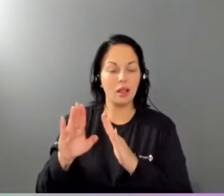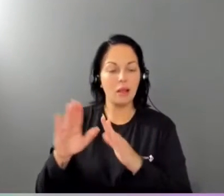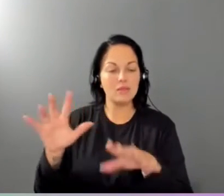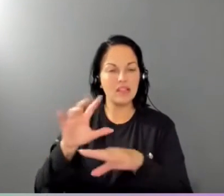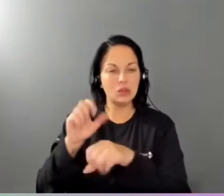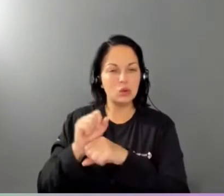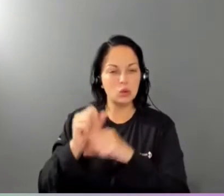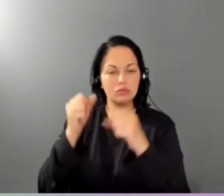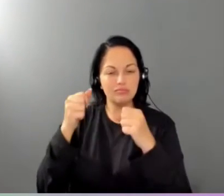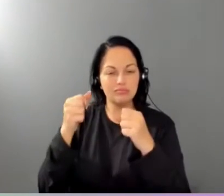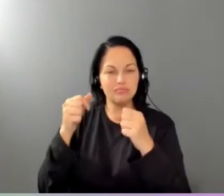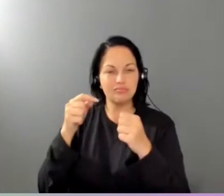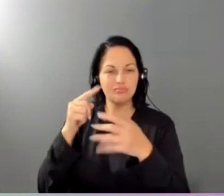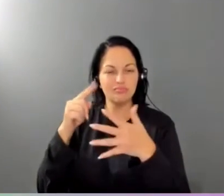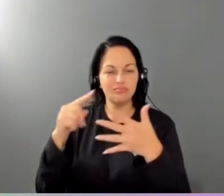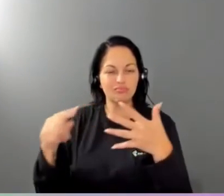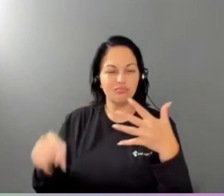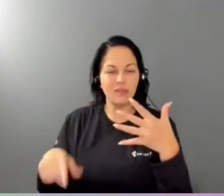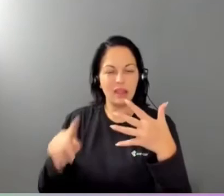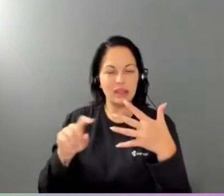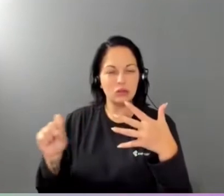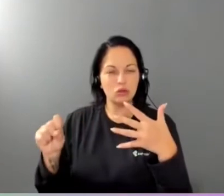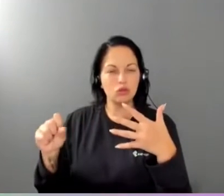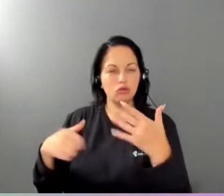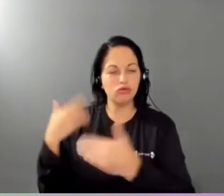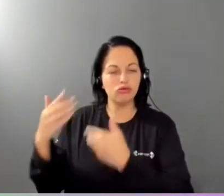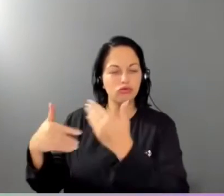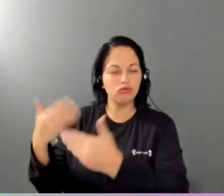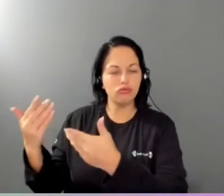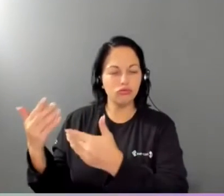are all critical barriers , what's important about these